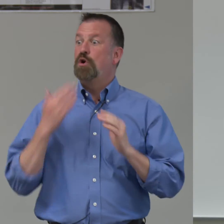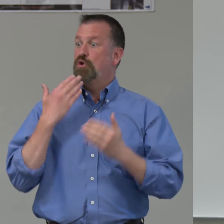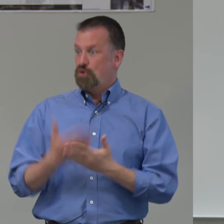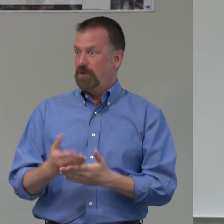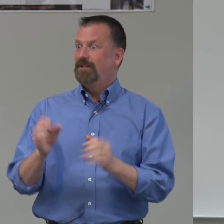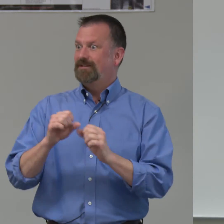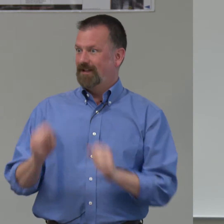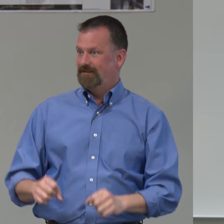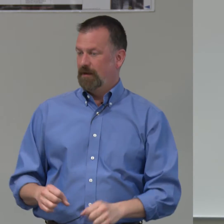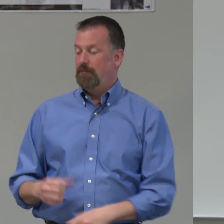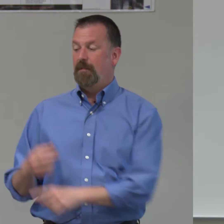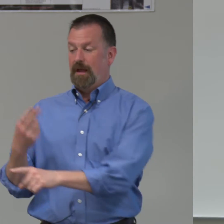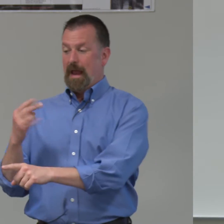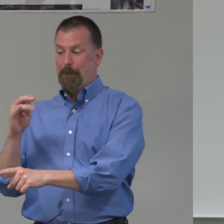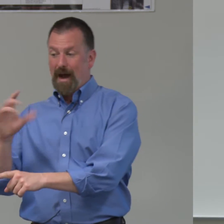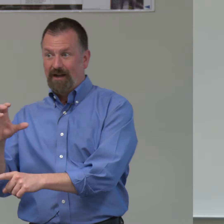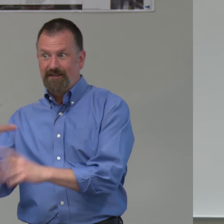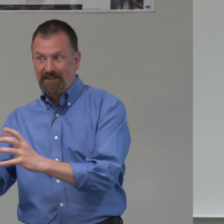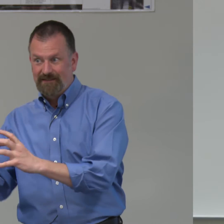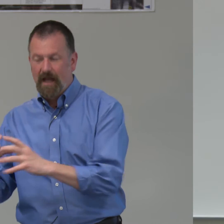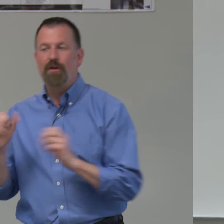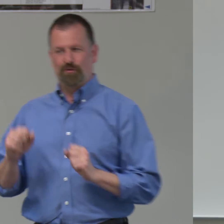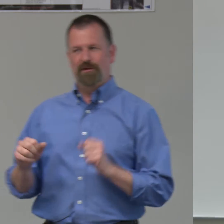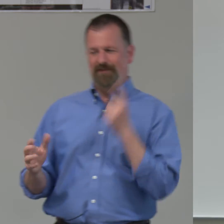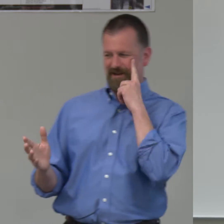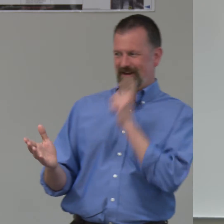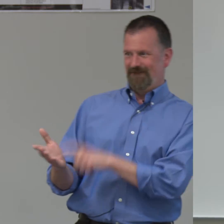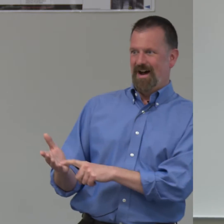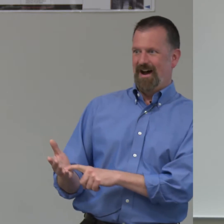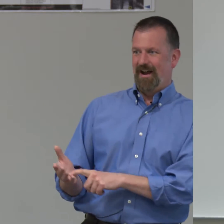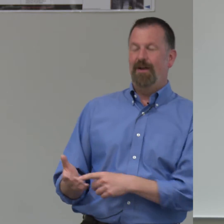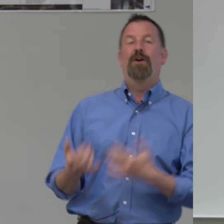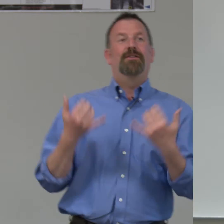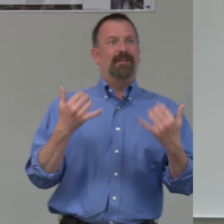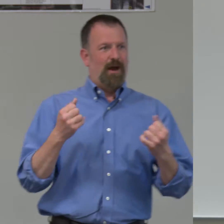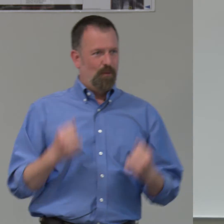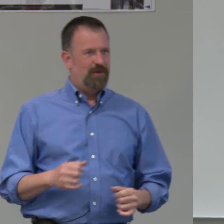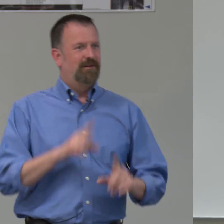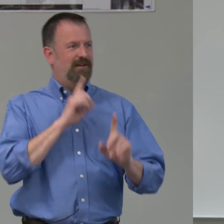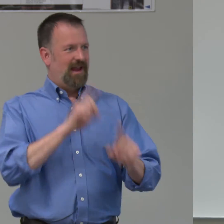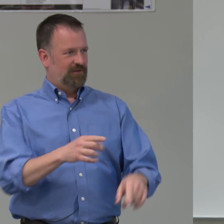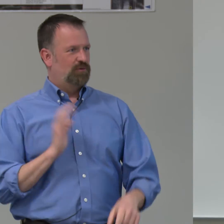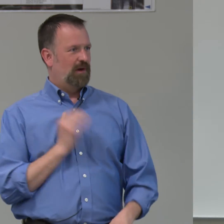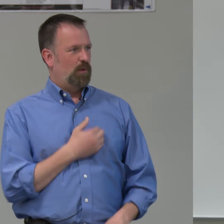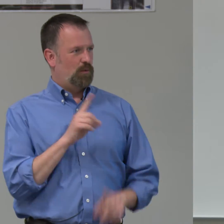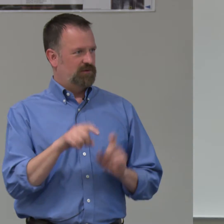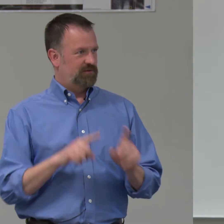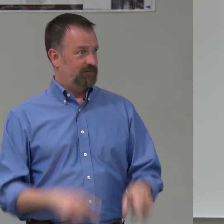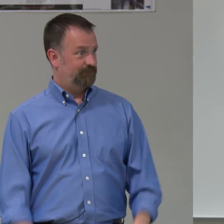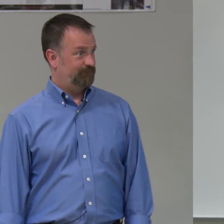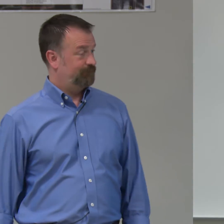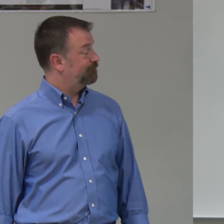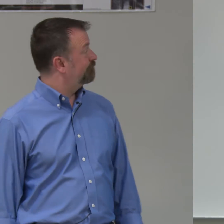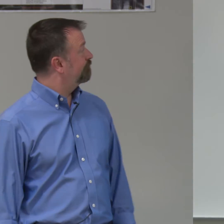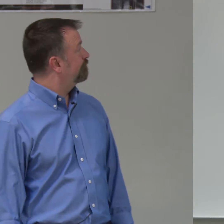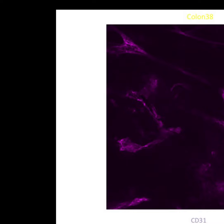to detect hypoxic cells, and, therefore, we could all go about answering the questions that we wanted to.